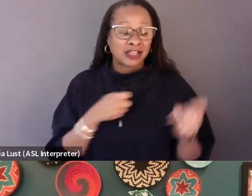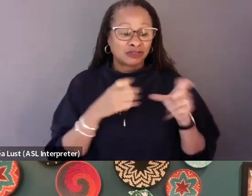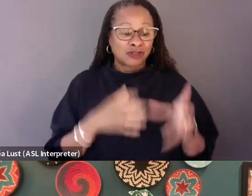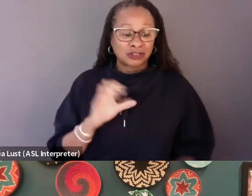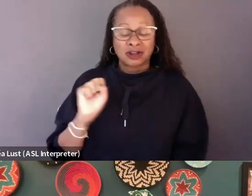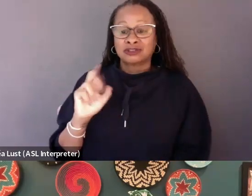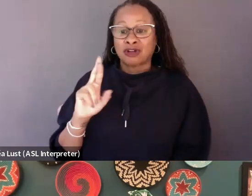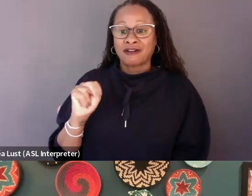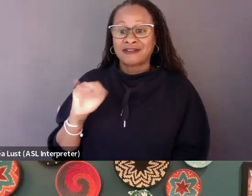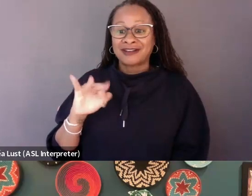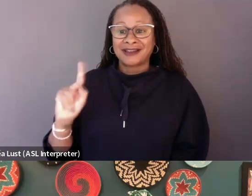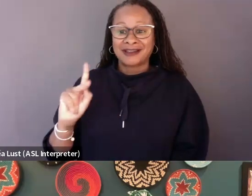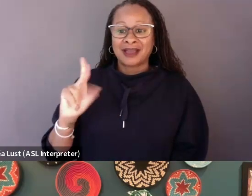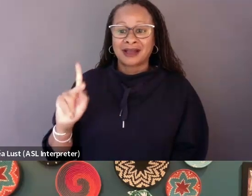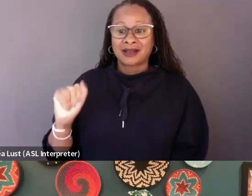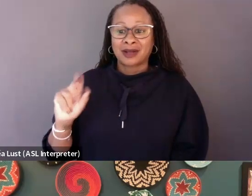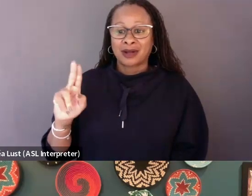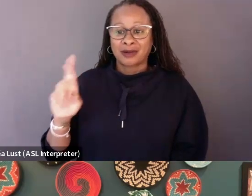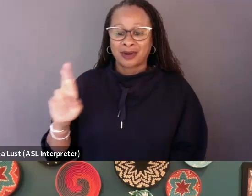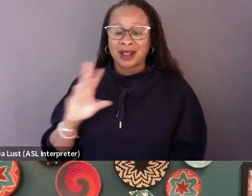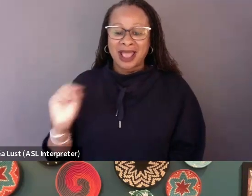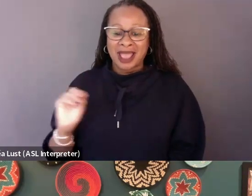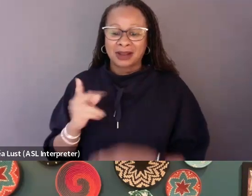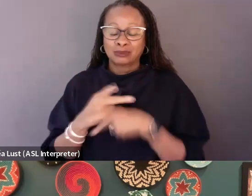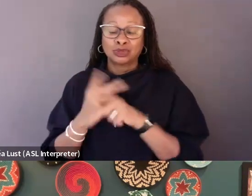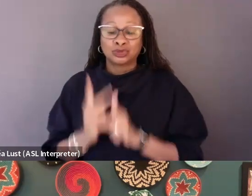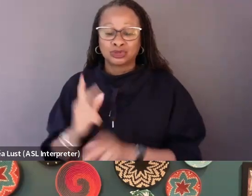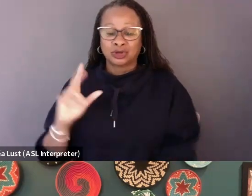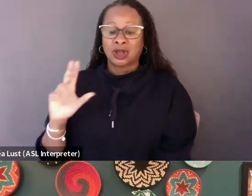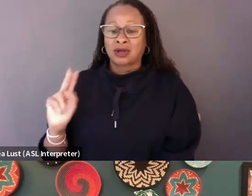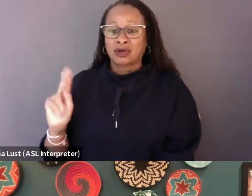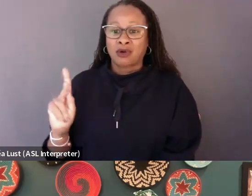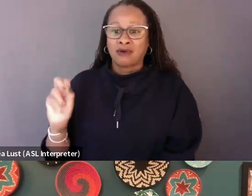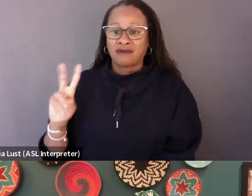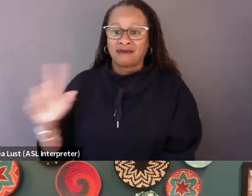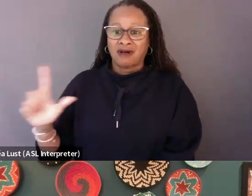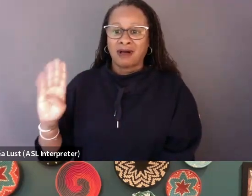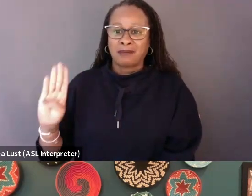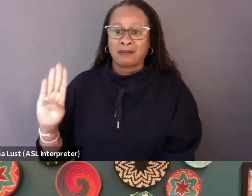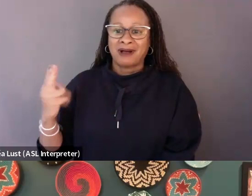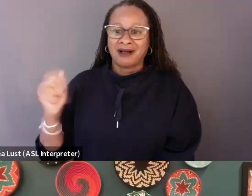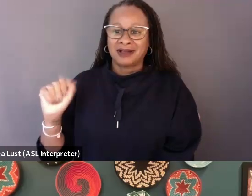and Producer Koval Bhatia. Welcome. Thank you, Matt. - Thank you, Matt.